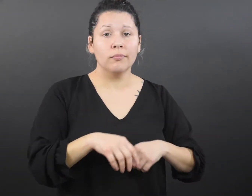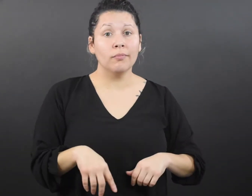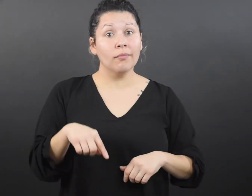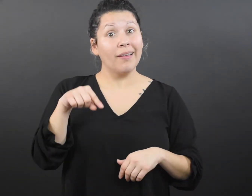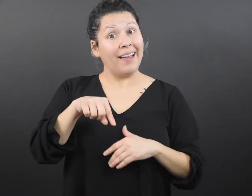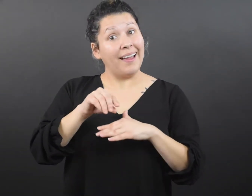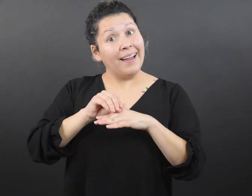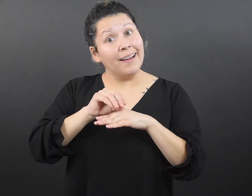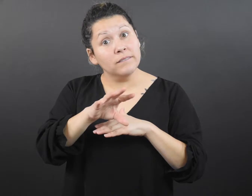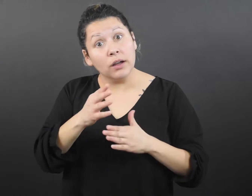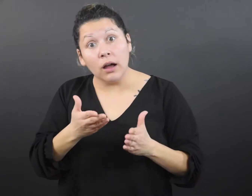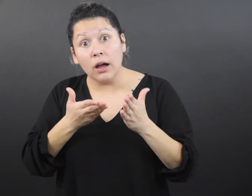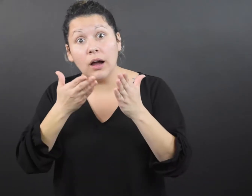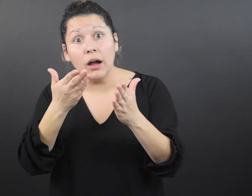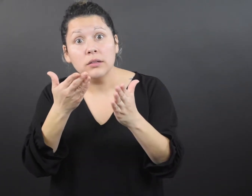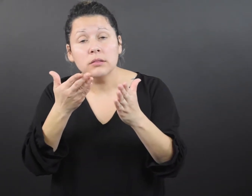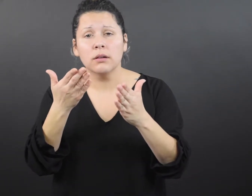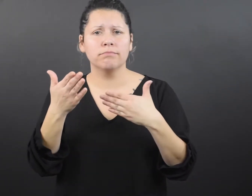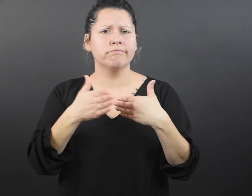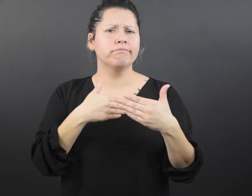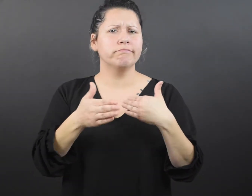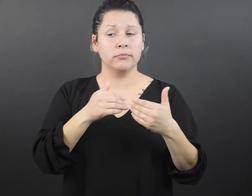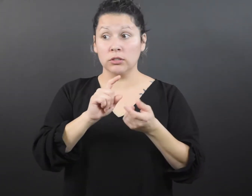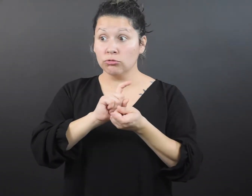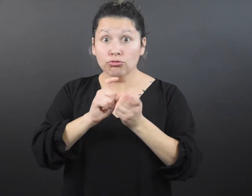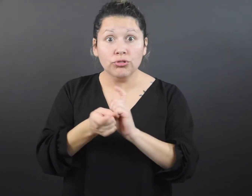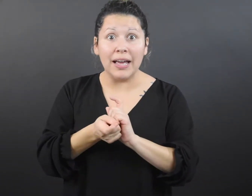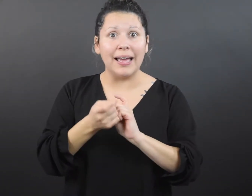This advice does not change if you get a second test that is negative.